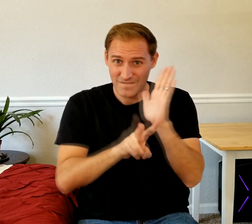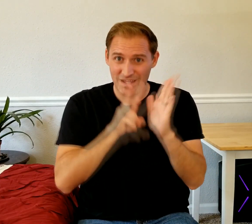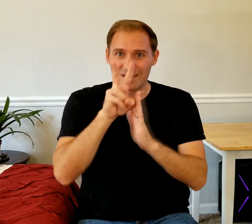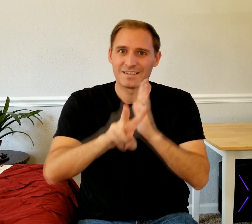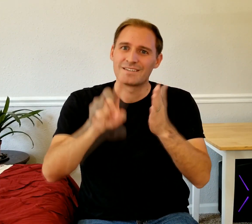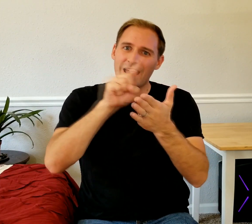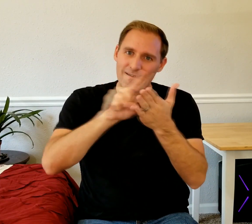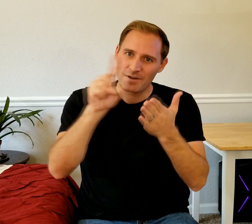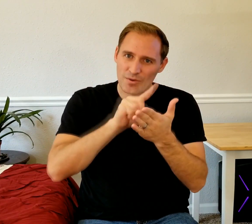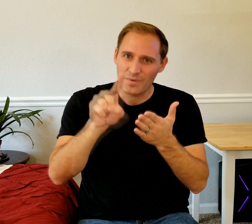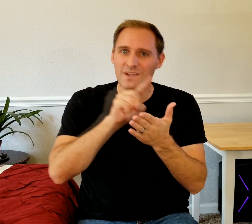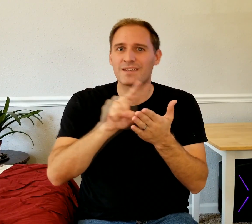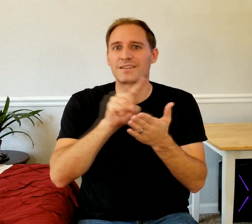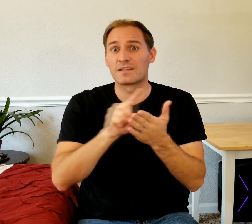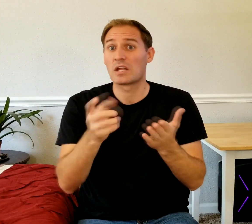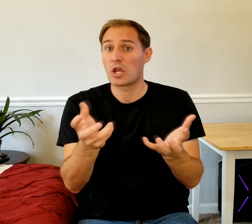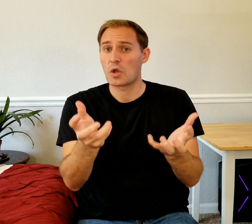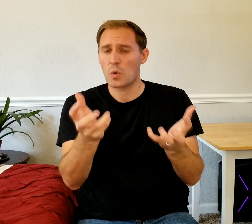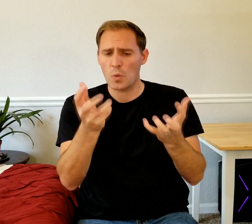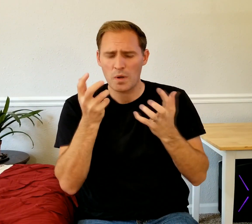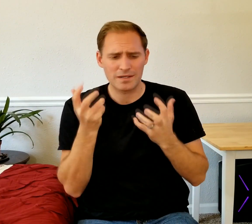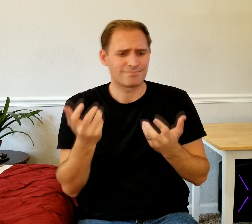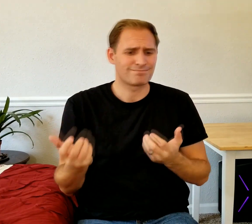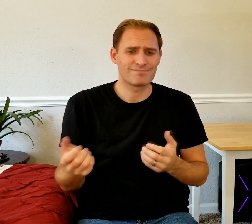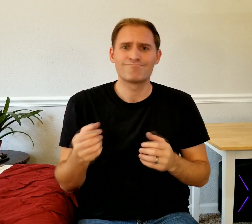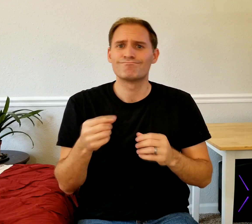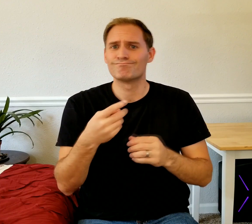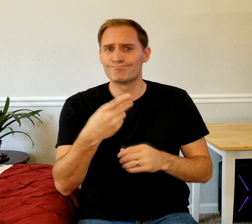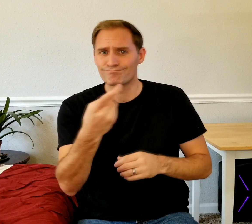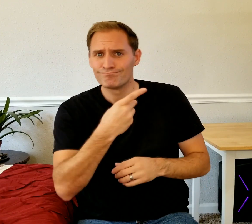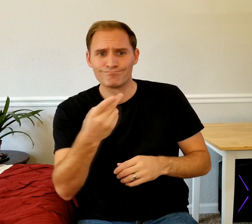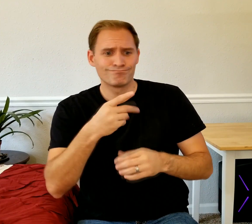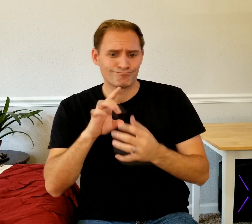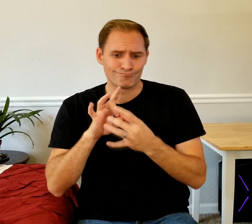this channel with you, I want this to be a cooperative thing and not just me